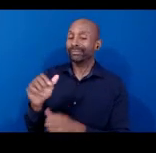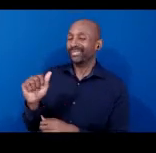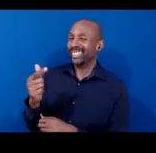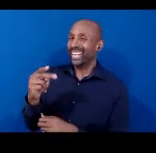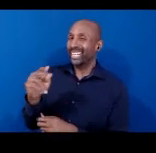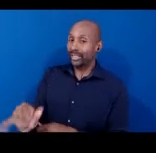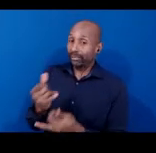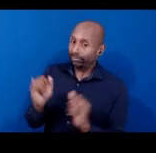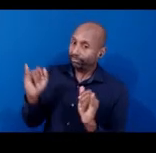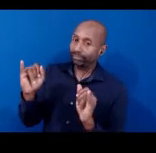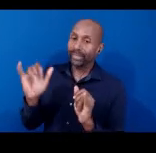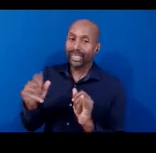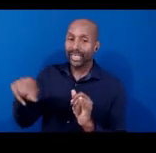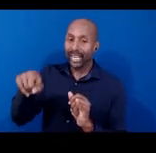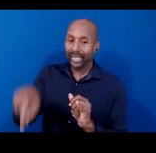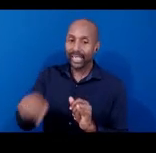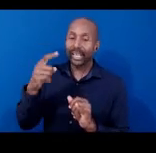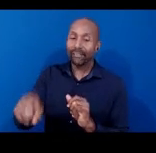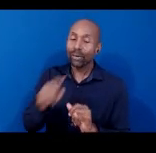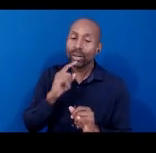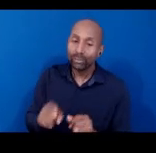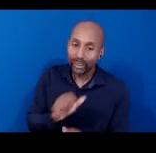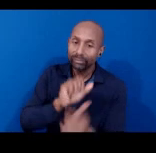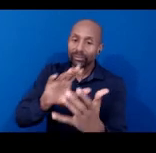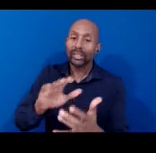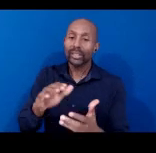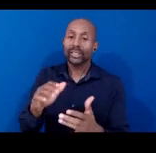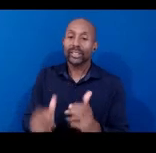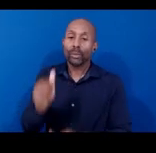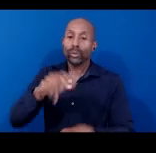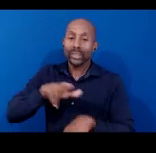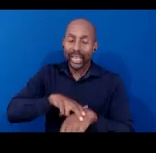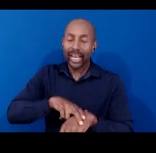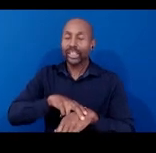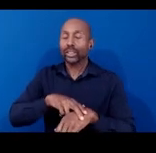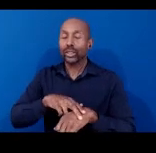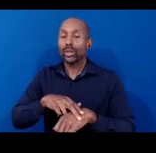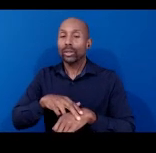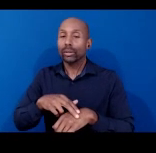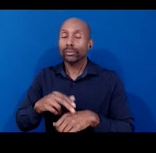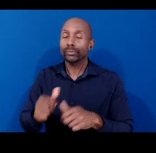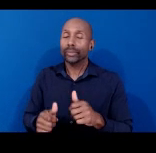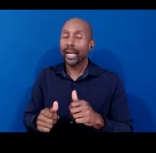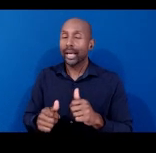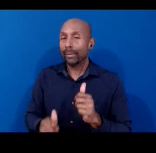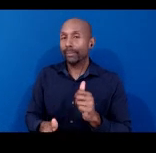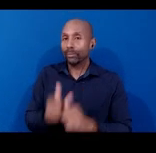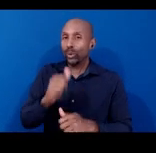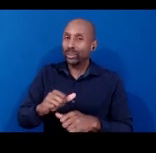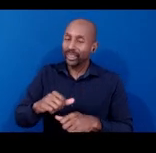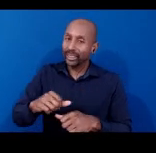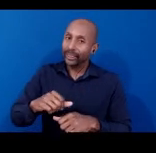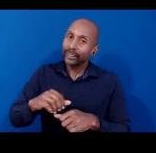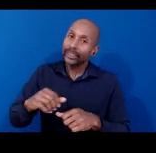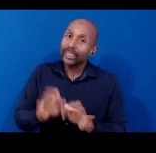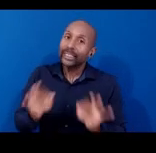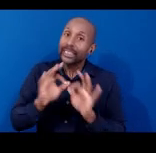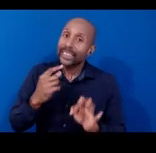of today and tomorrow when we next slide, please. So when we set forth to kind of understand how we were going to